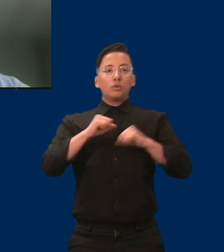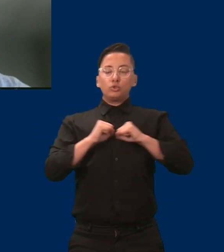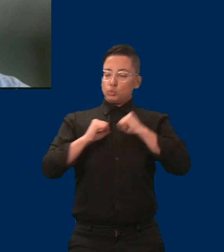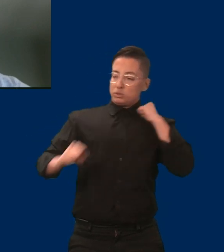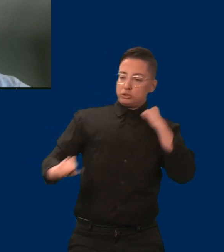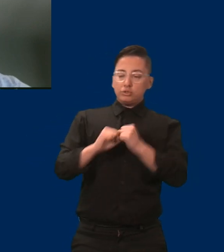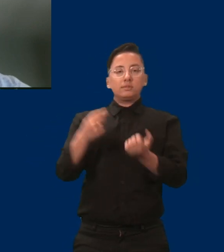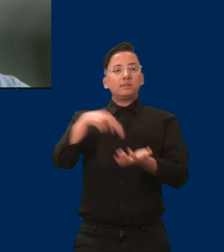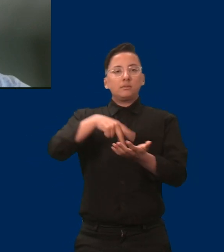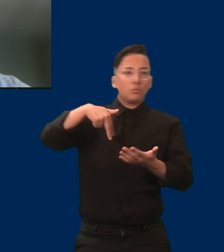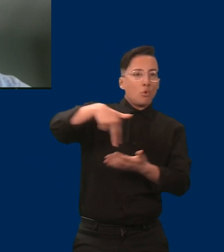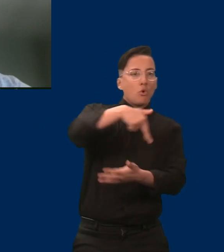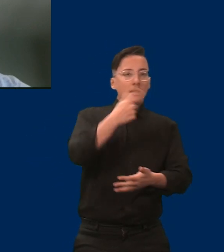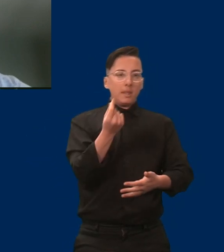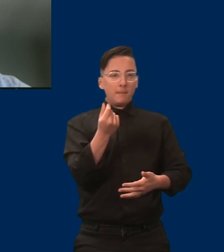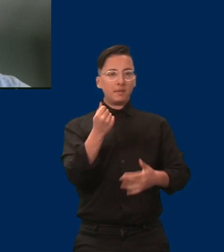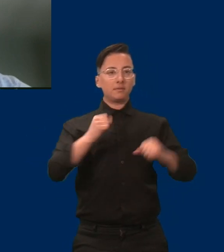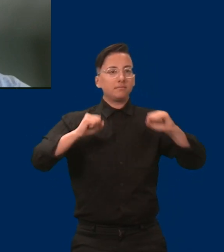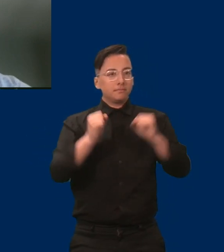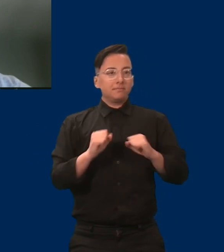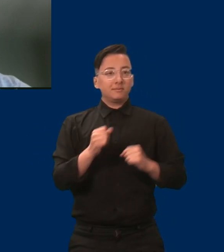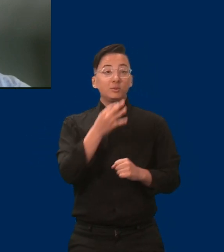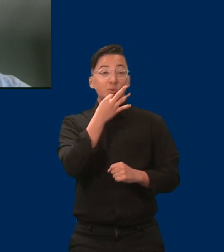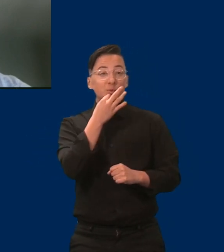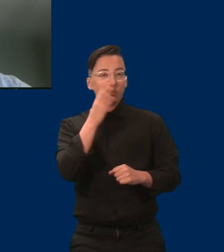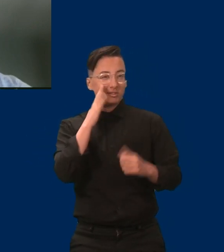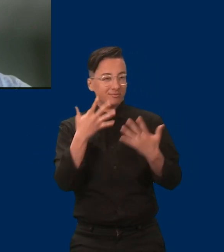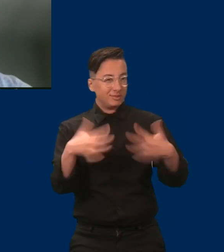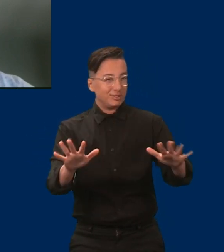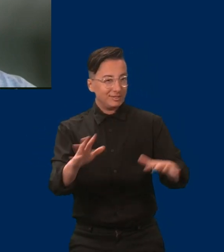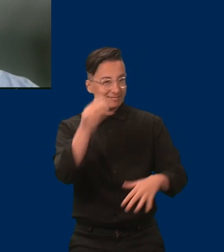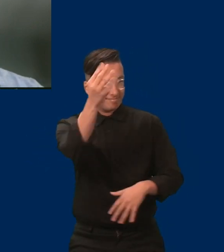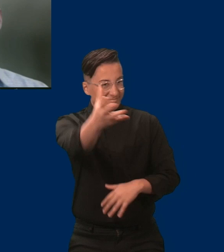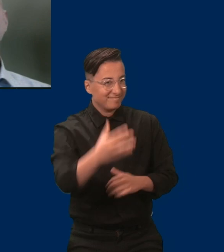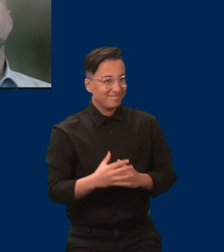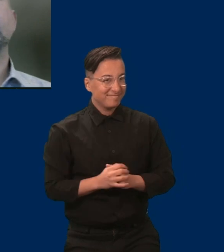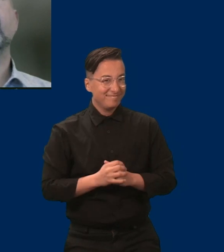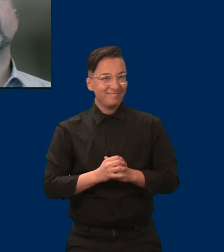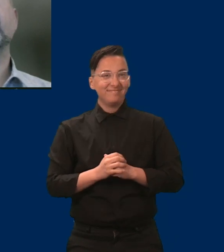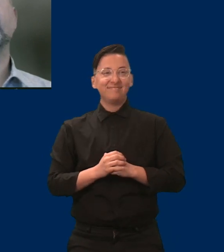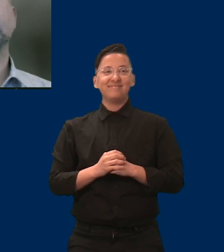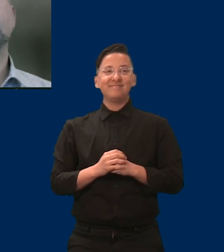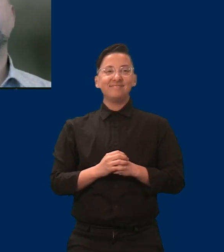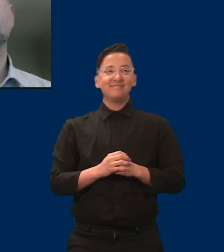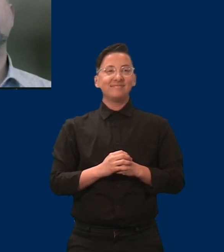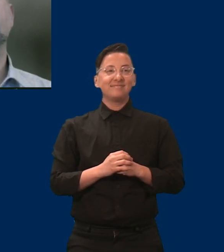We're in the homestretch. When segment seven appears, you're in for a treat,